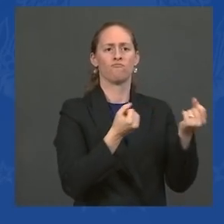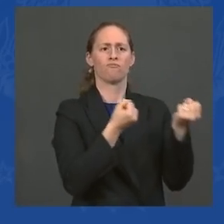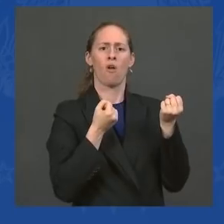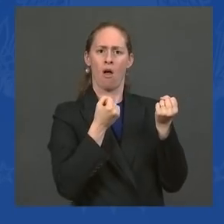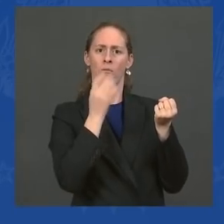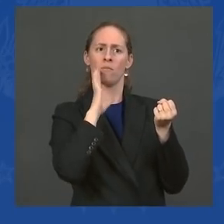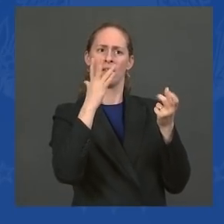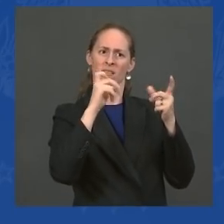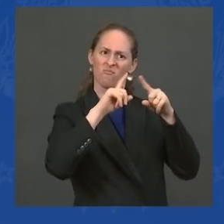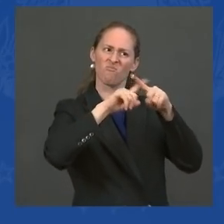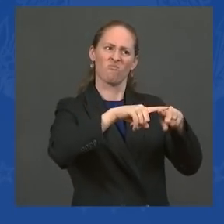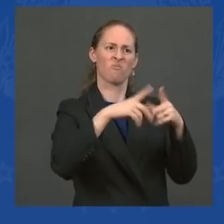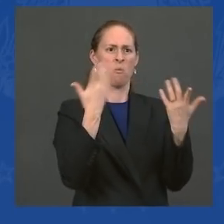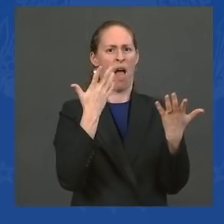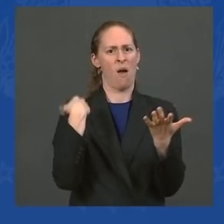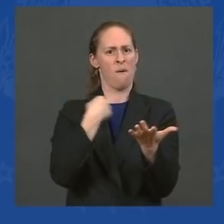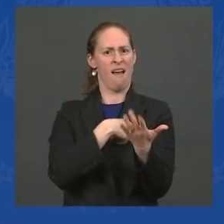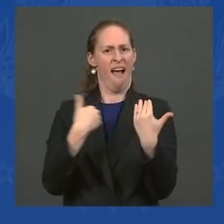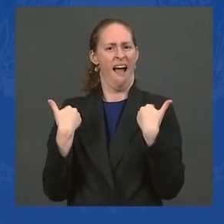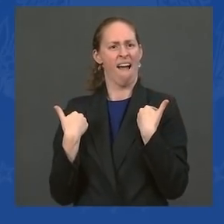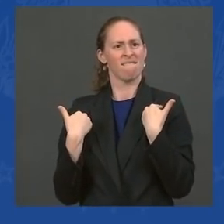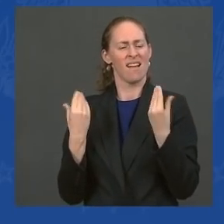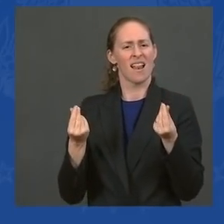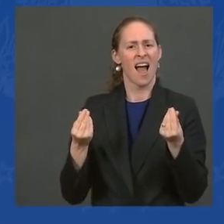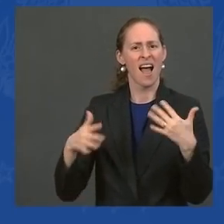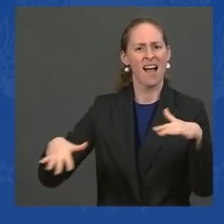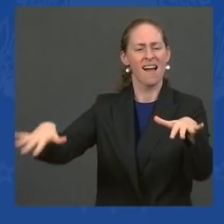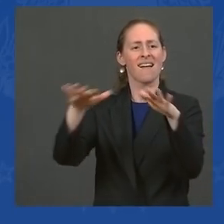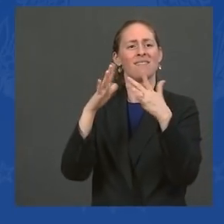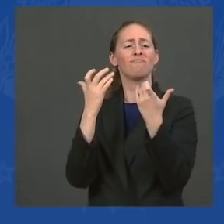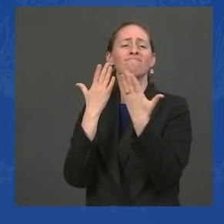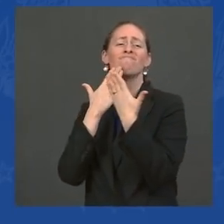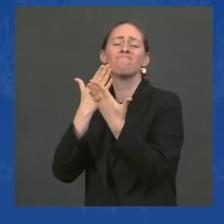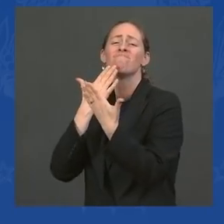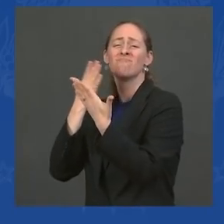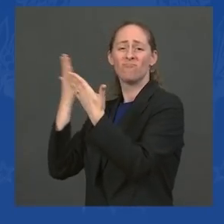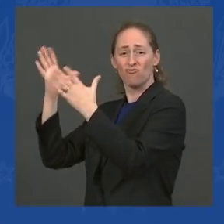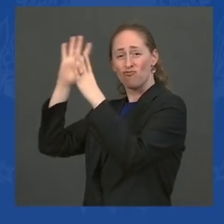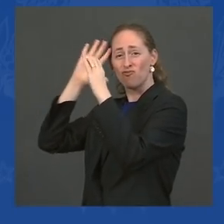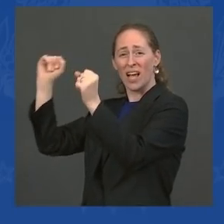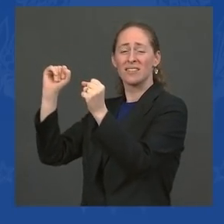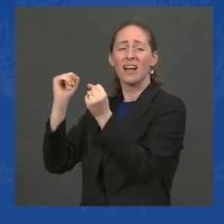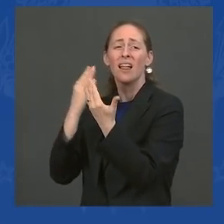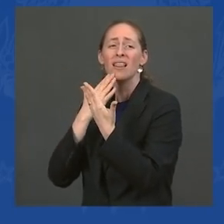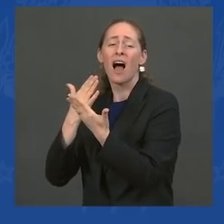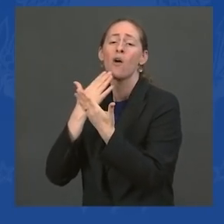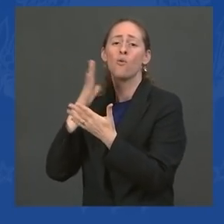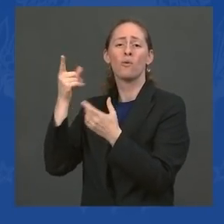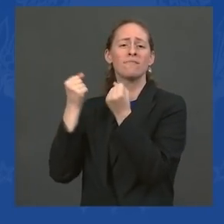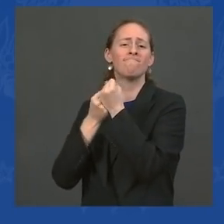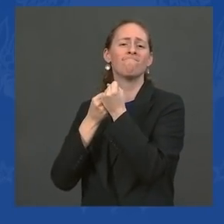Thank you, Mr. President. Thank you for strengthening the nation to nation relationship.